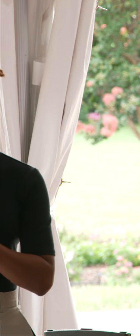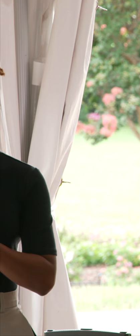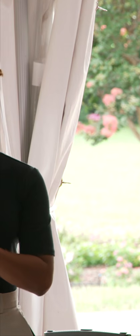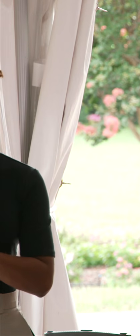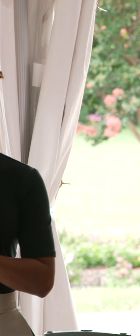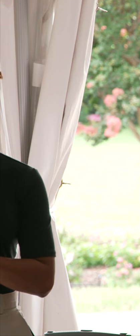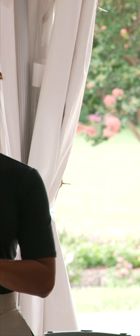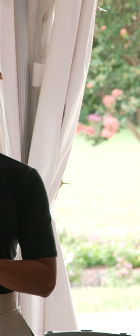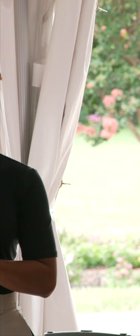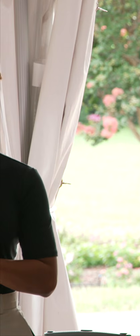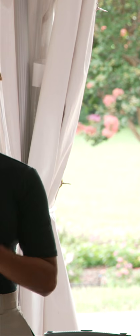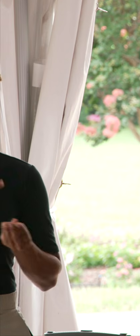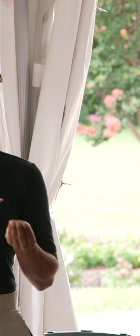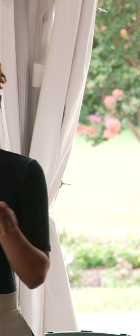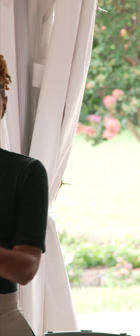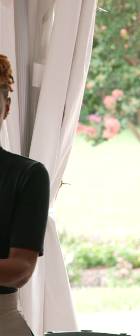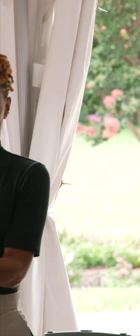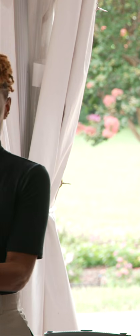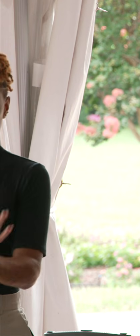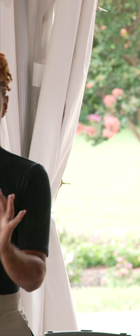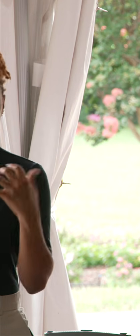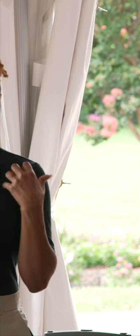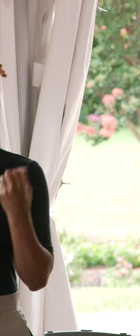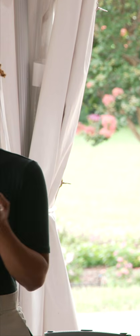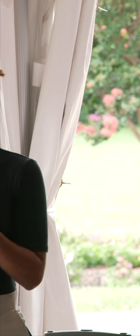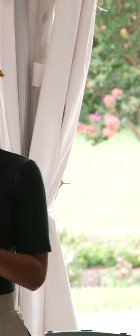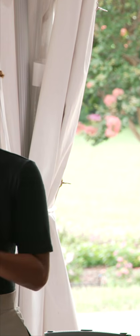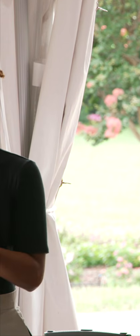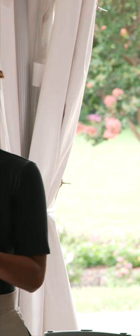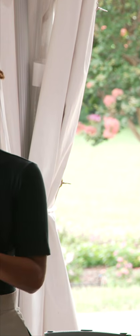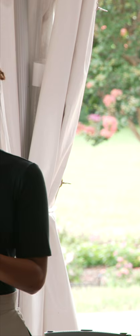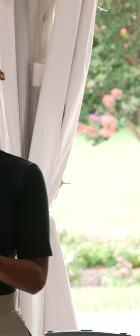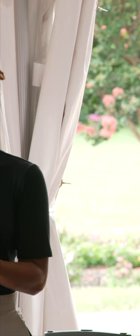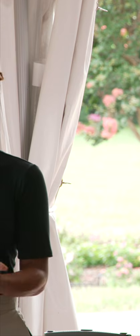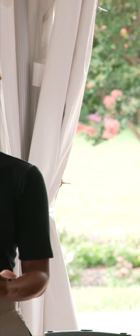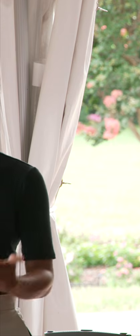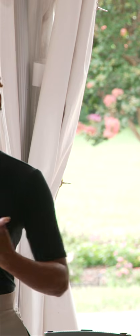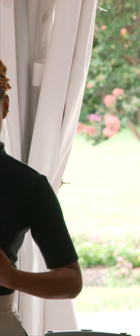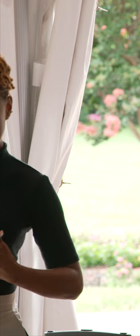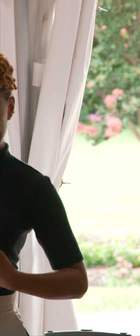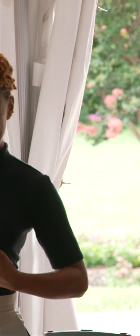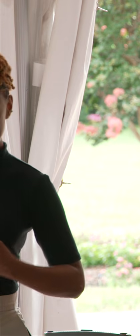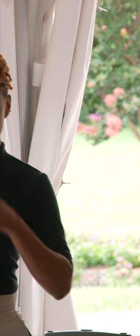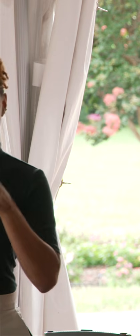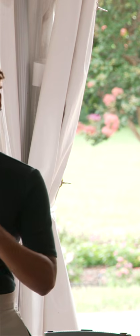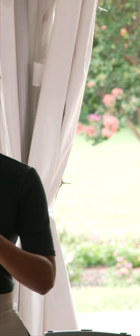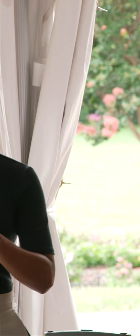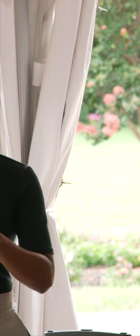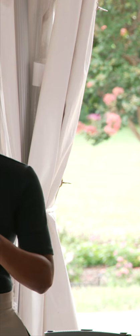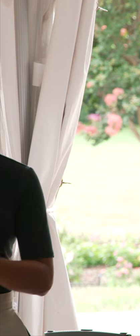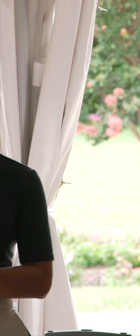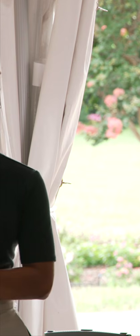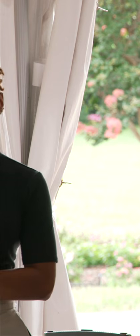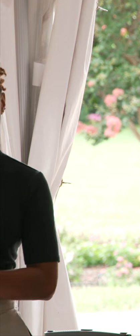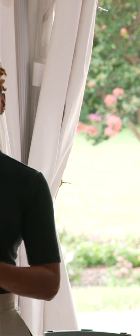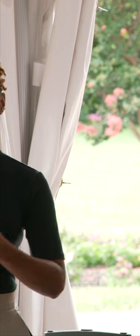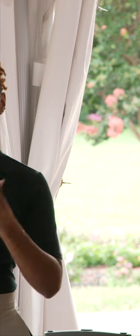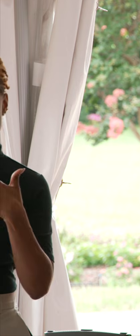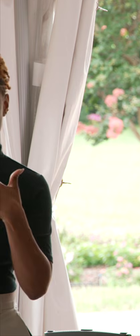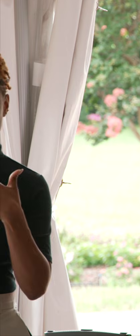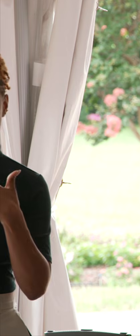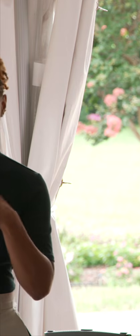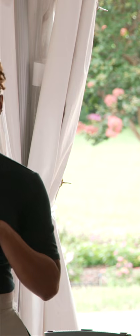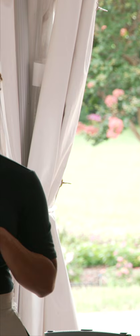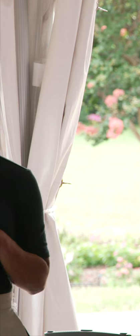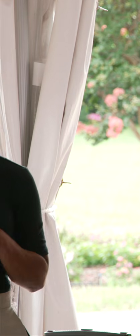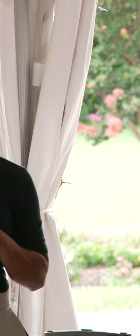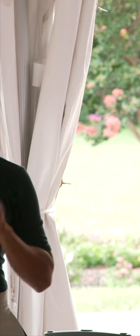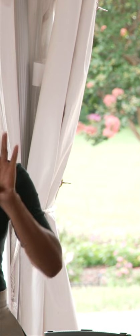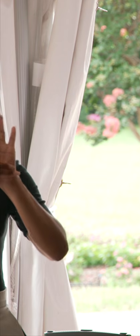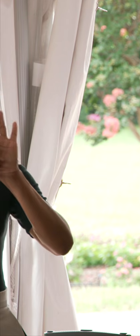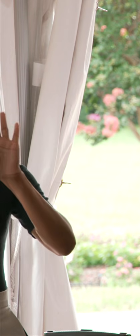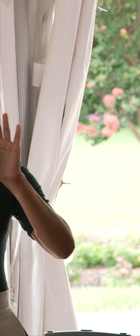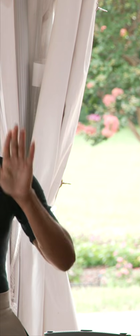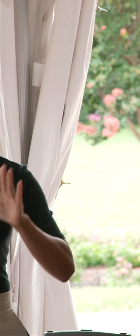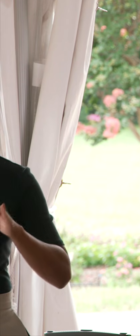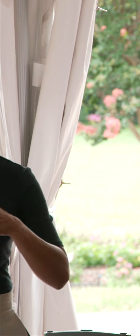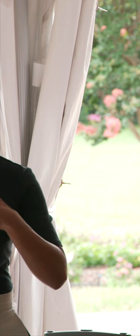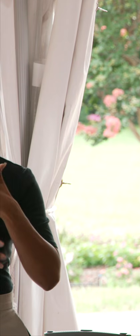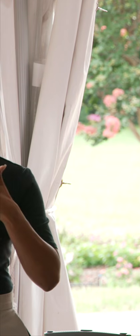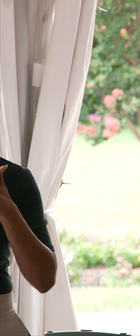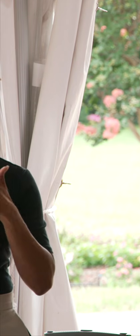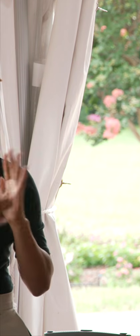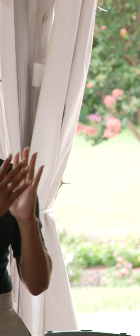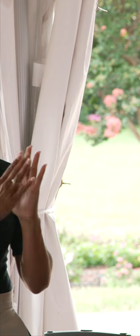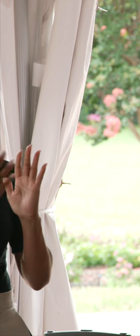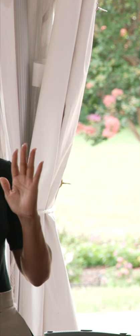free health treatment for an ailment called “bad blood.” Bad blood was a phrase used to describe